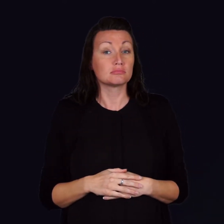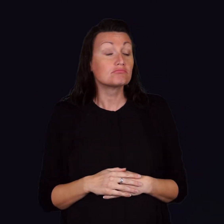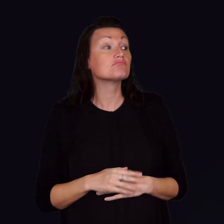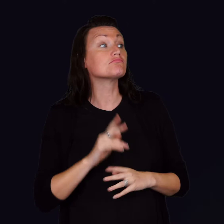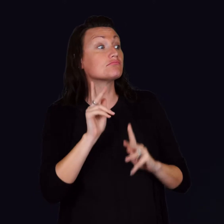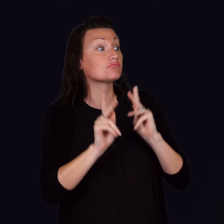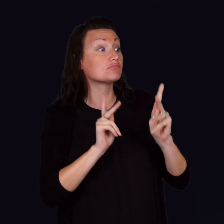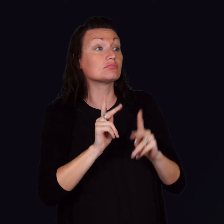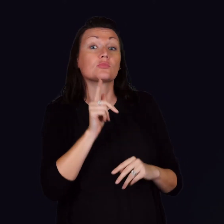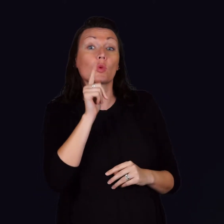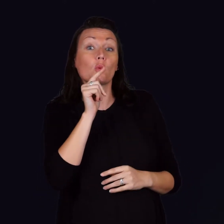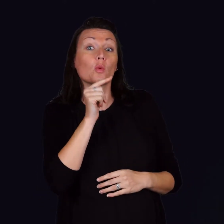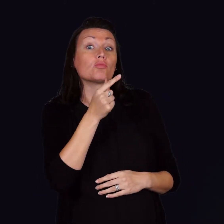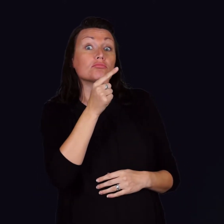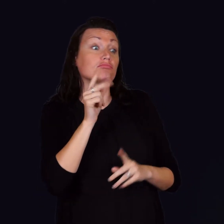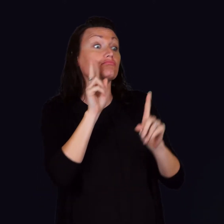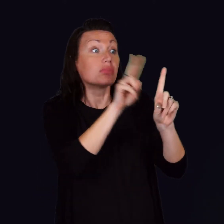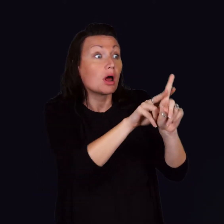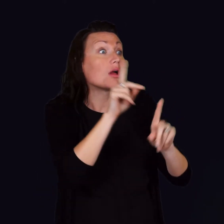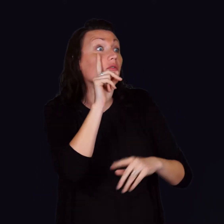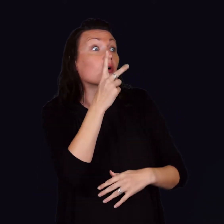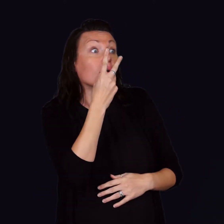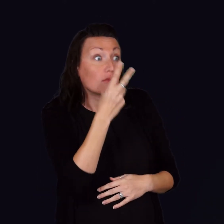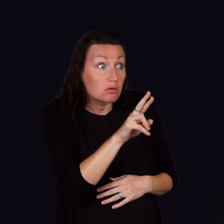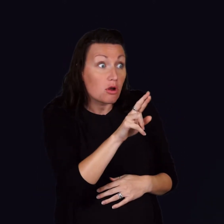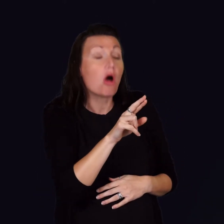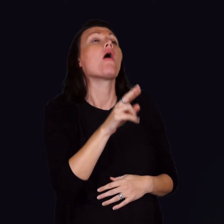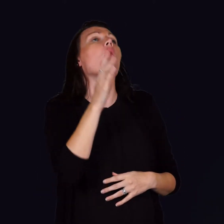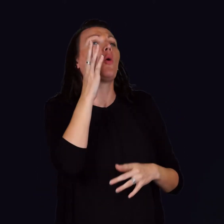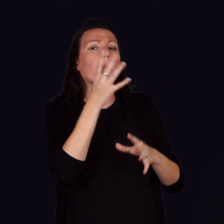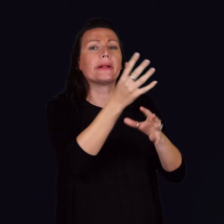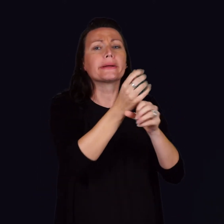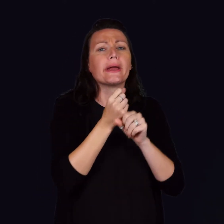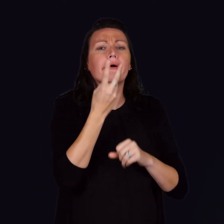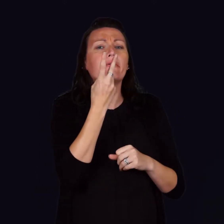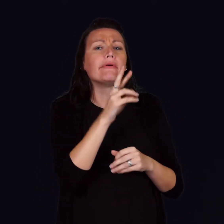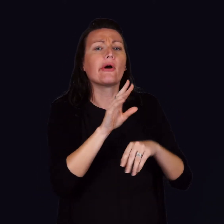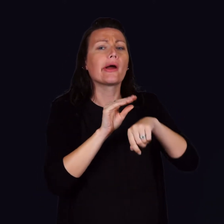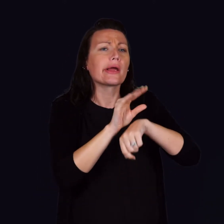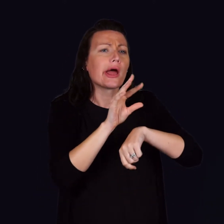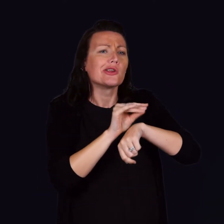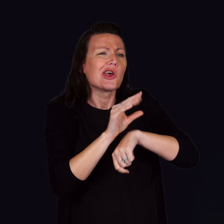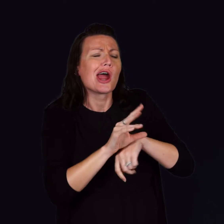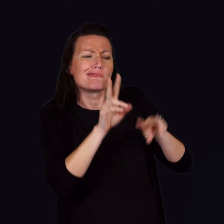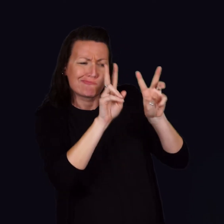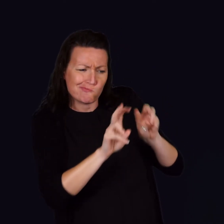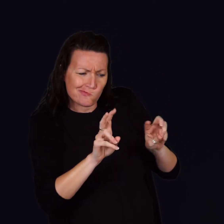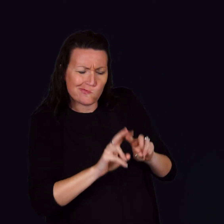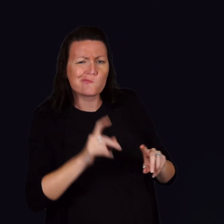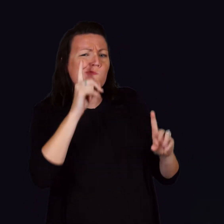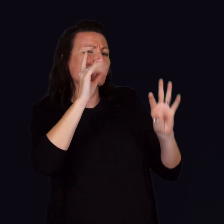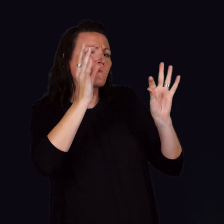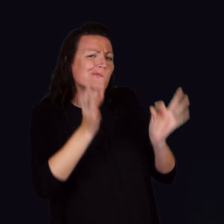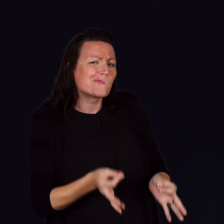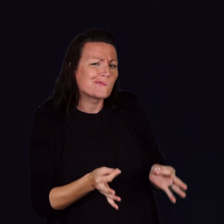People who apply for VRS will be assessed by a VR counselor